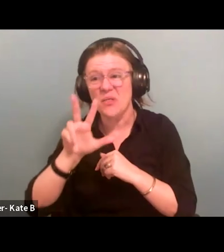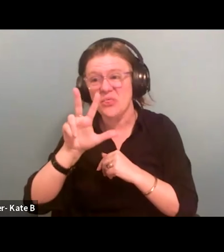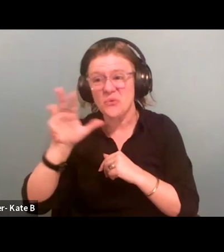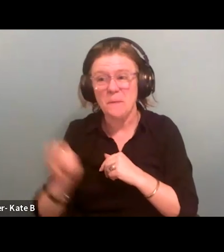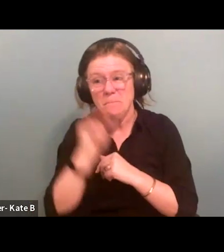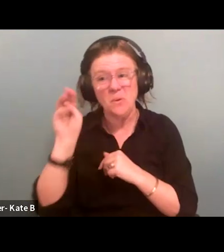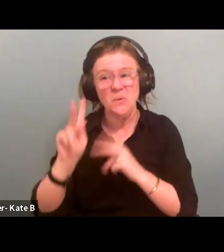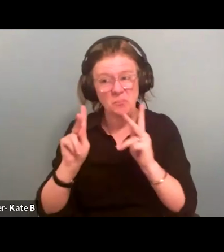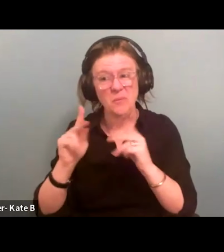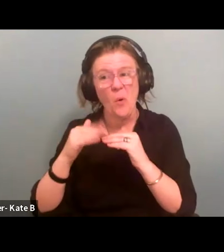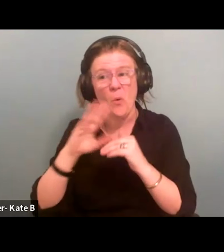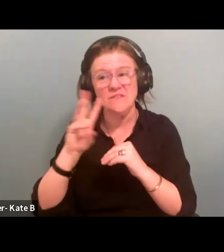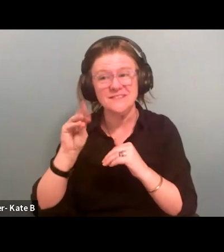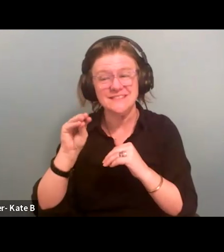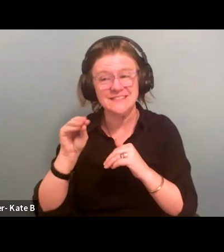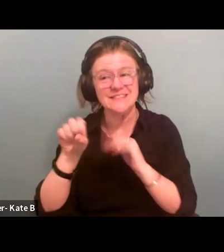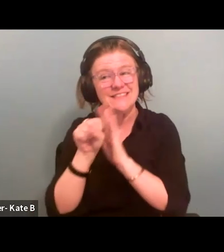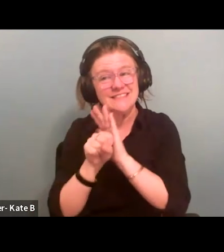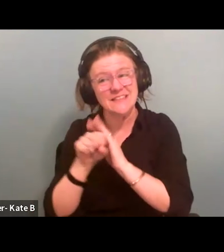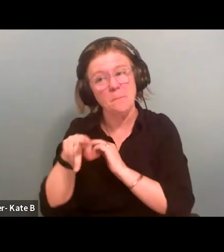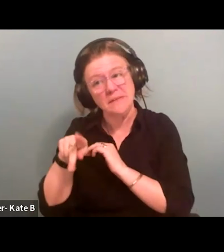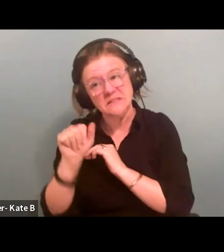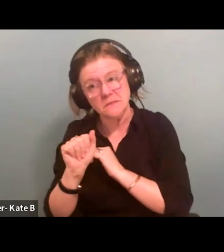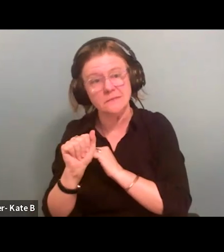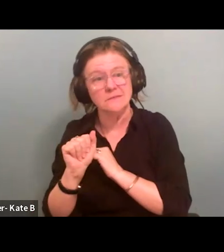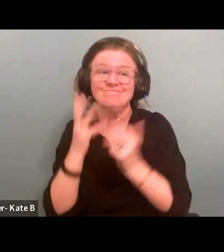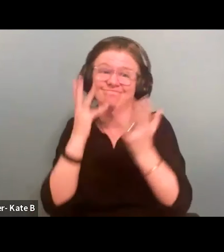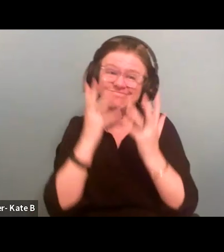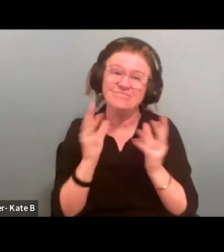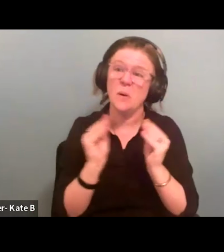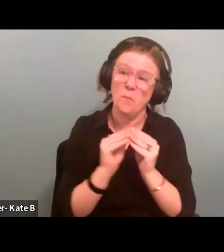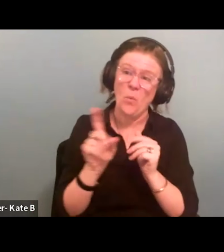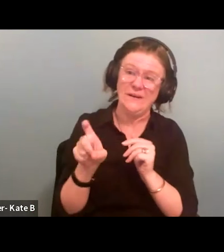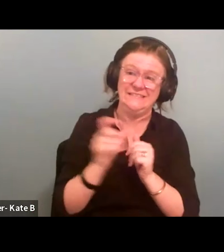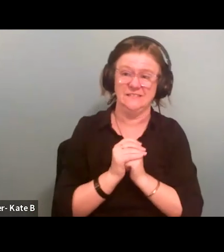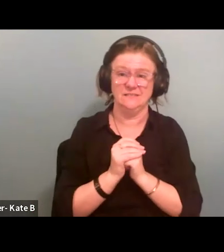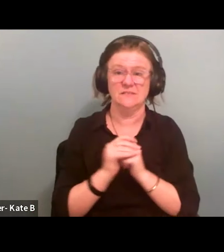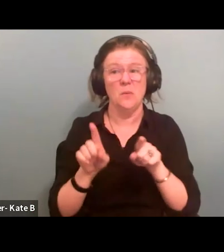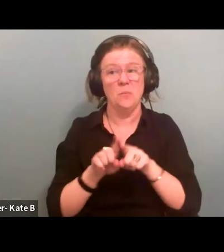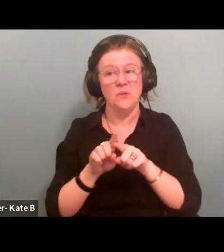So there's more older adults. And there's more older adults in need, unfortunately. We also have a caregiver crisis currently.